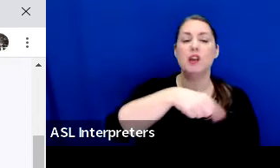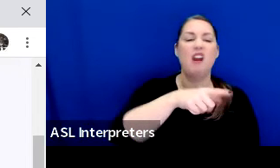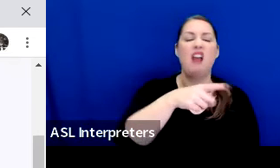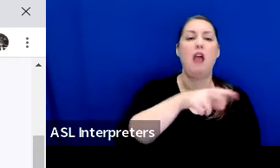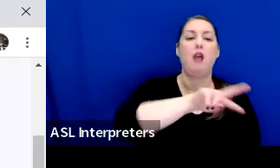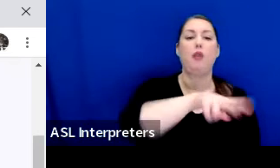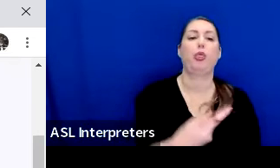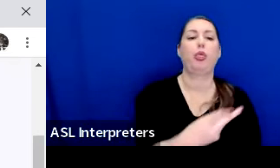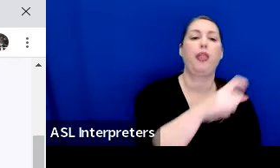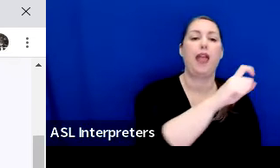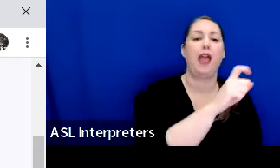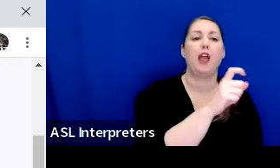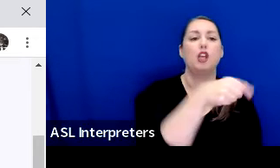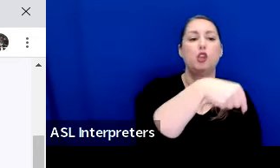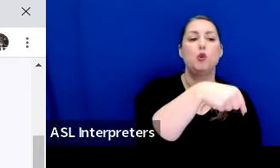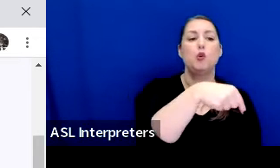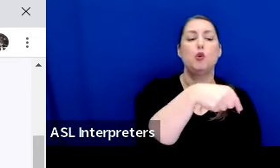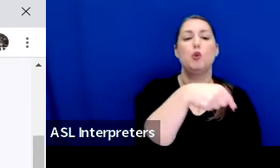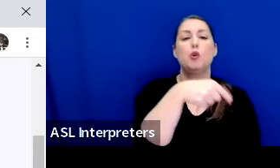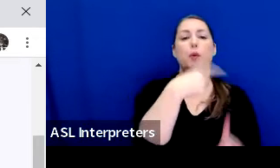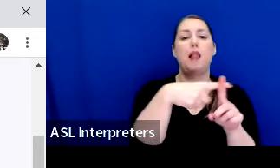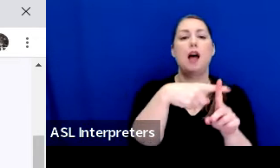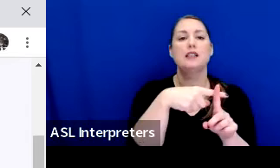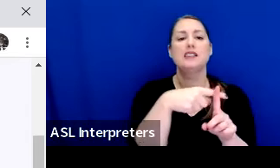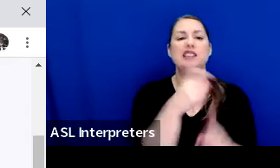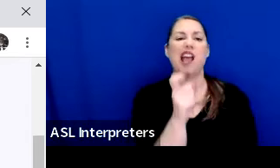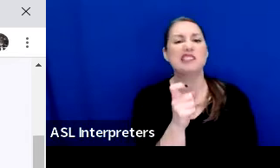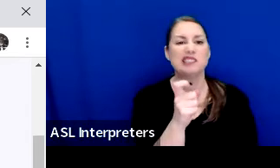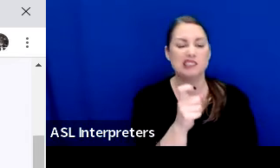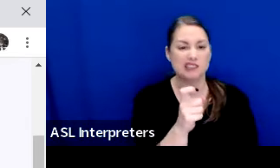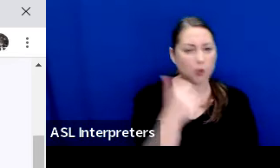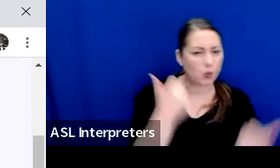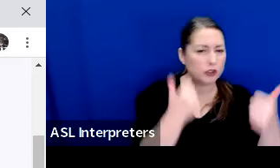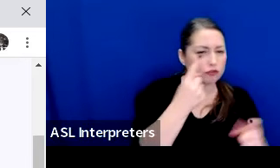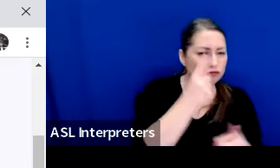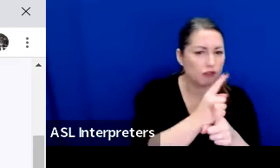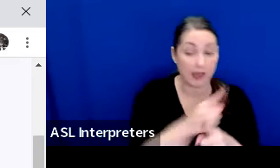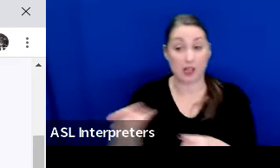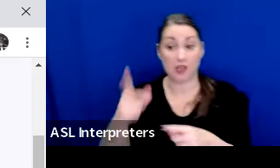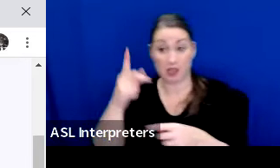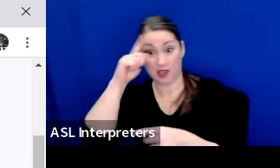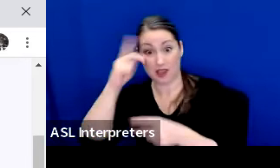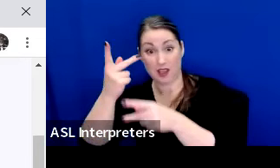The computer will know that's right, because the computer puts in 100 numbers and there will always get the right answer.